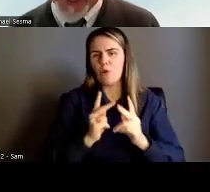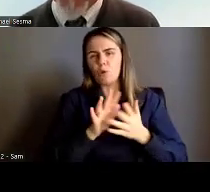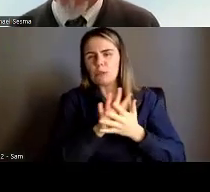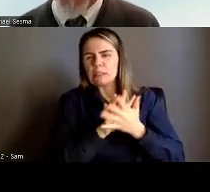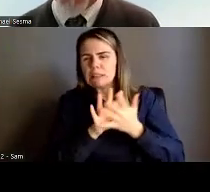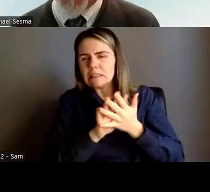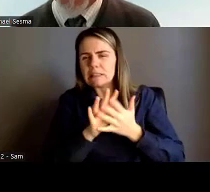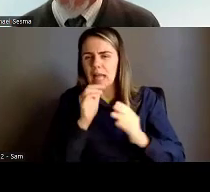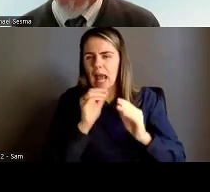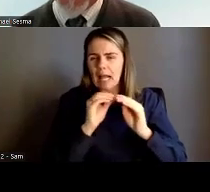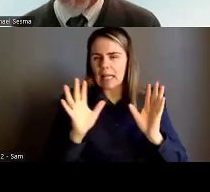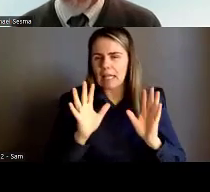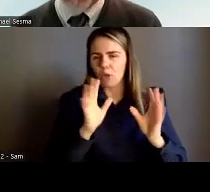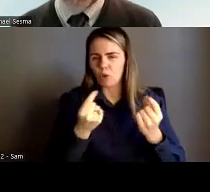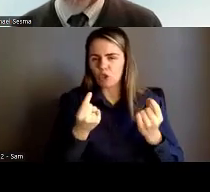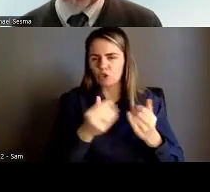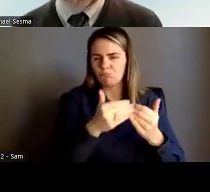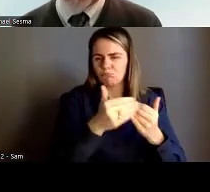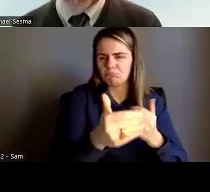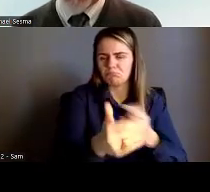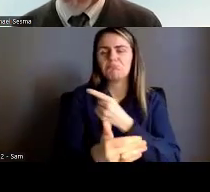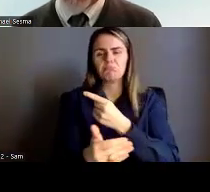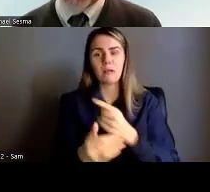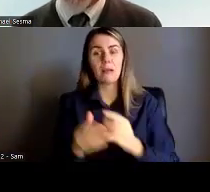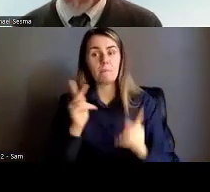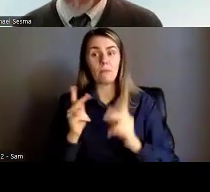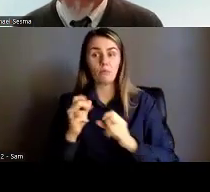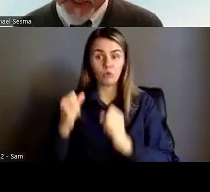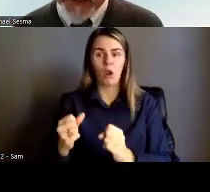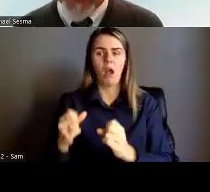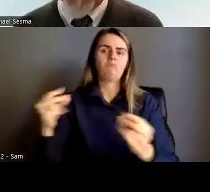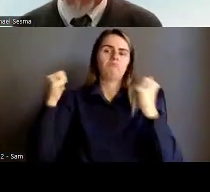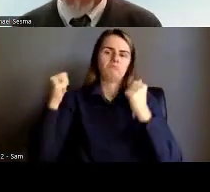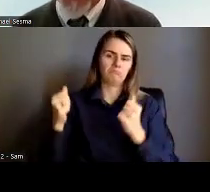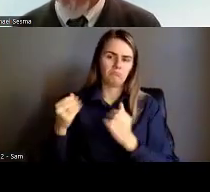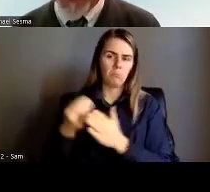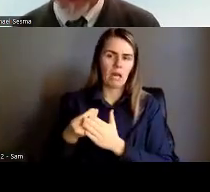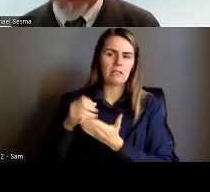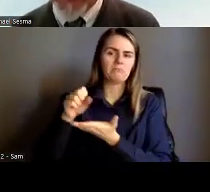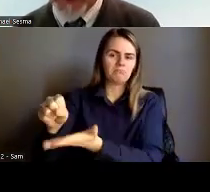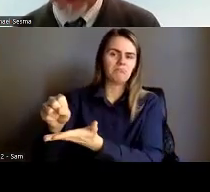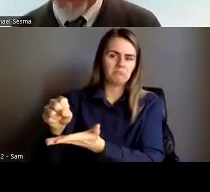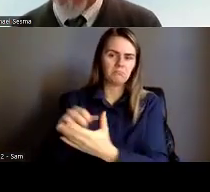Now, the most important thing is, once this goes to council, we get additional funding recommendations.